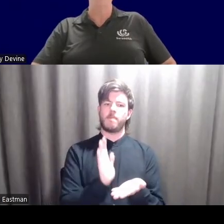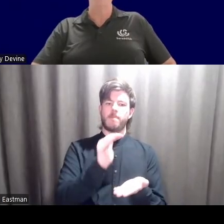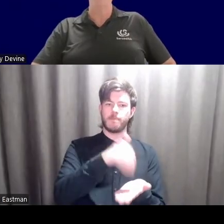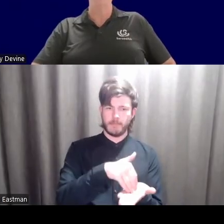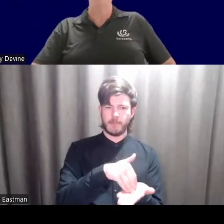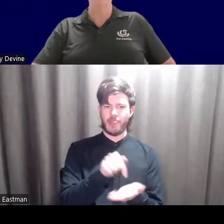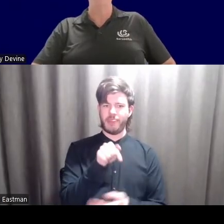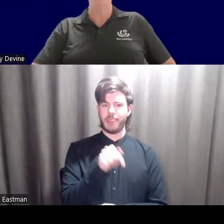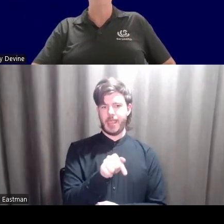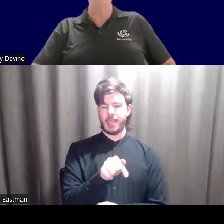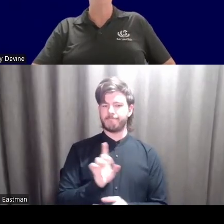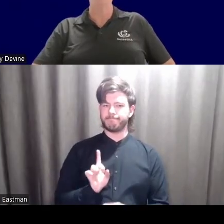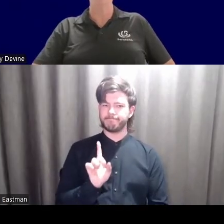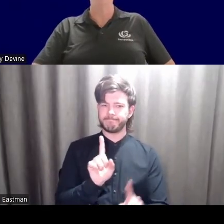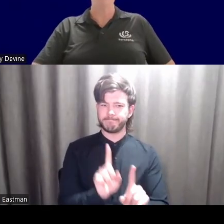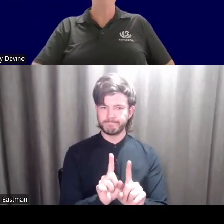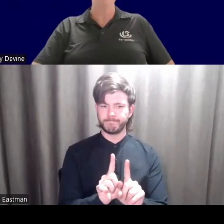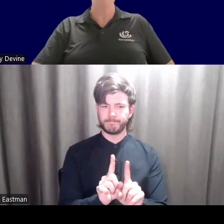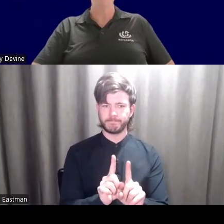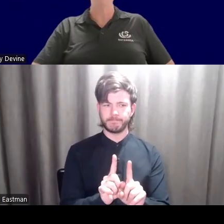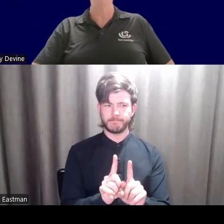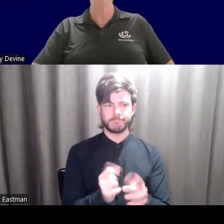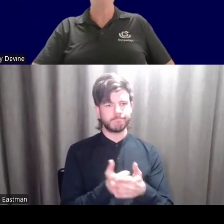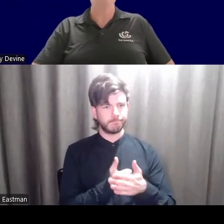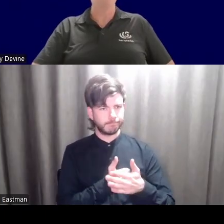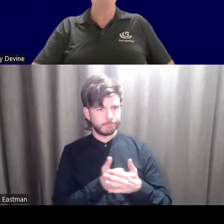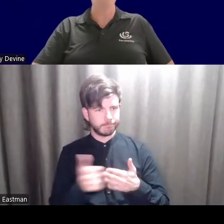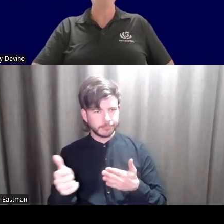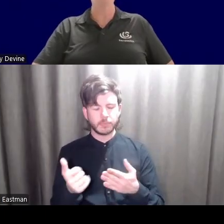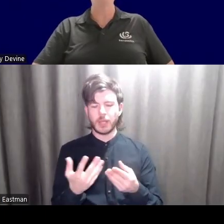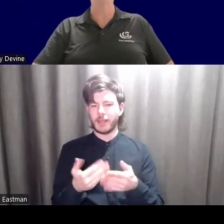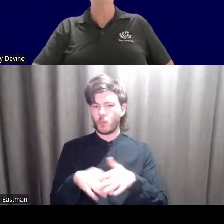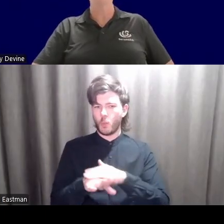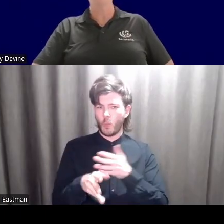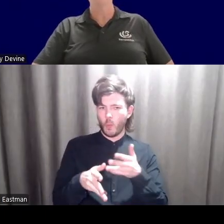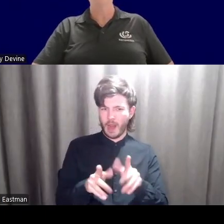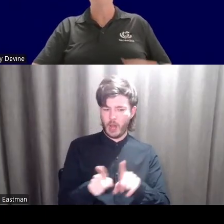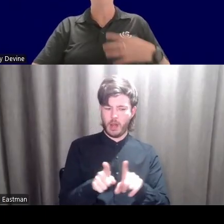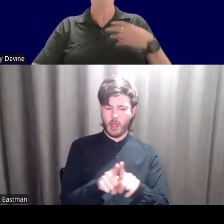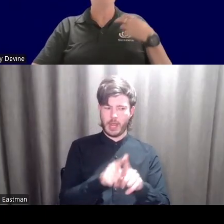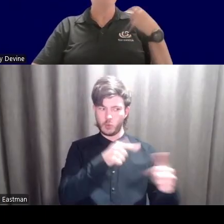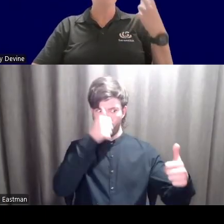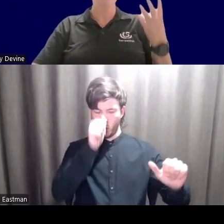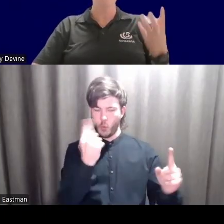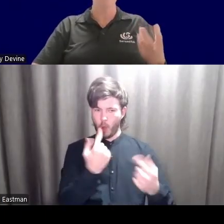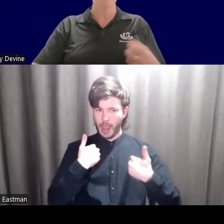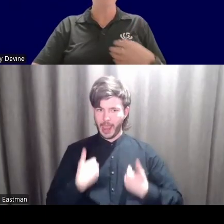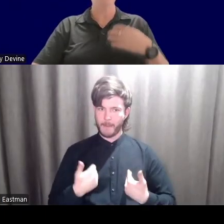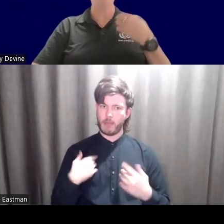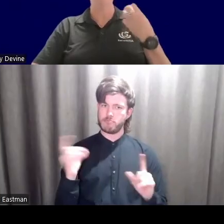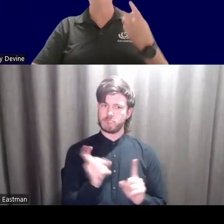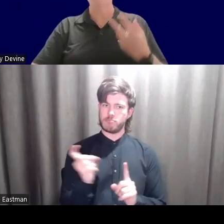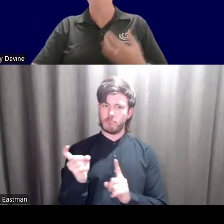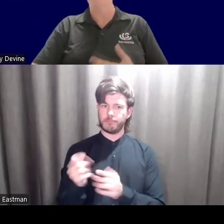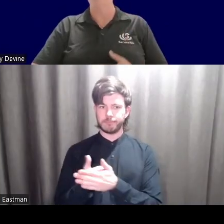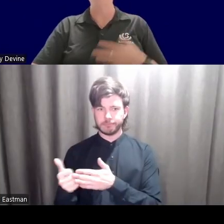a preparation of self, using personal identifiers, a consistent approach, same shampoo, the same